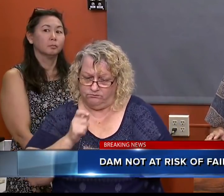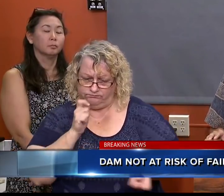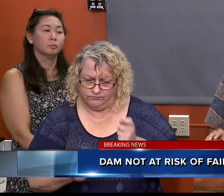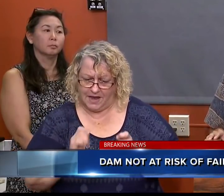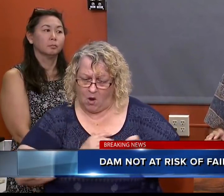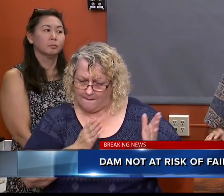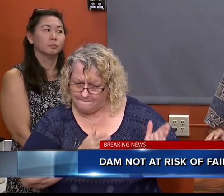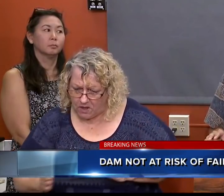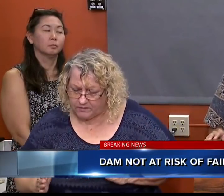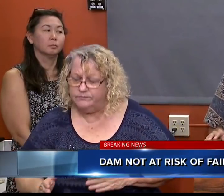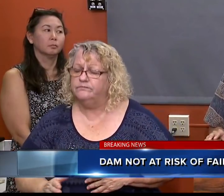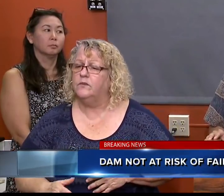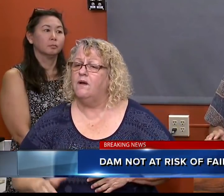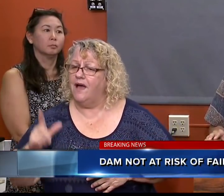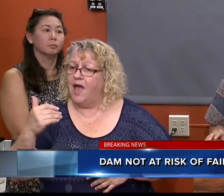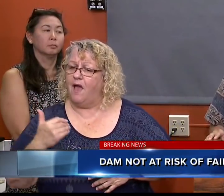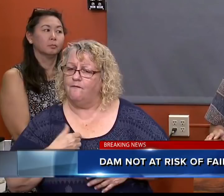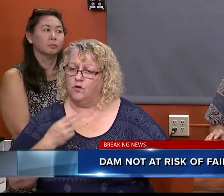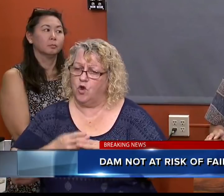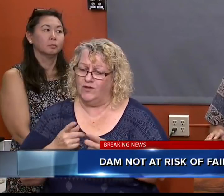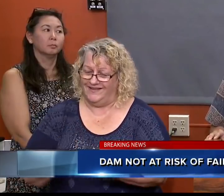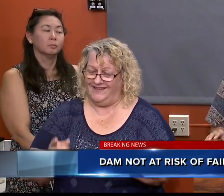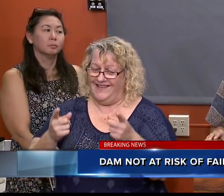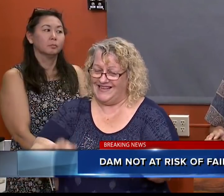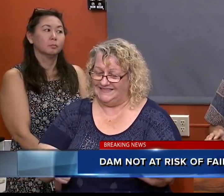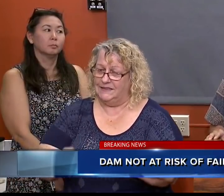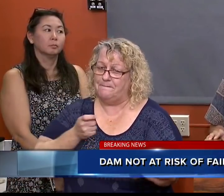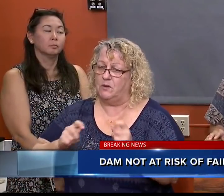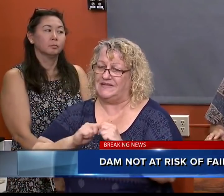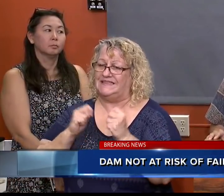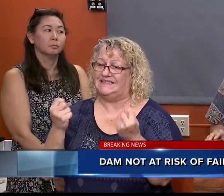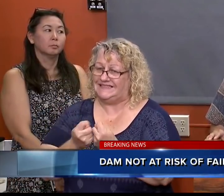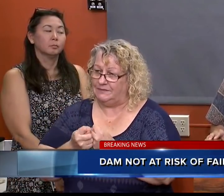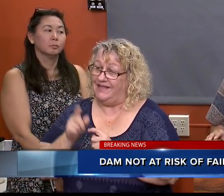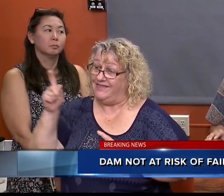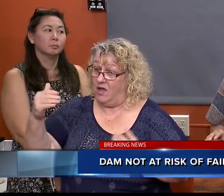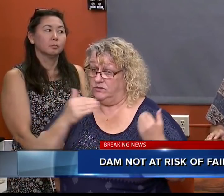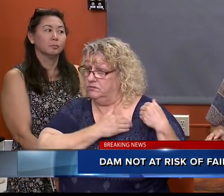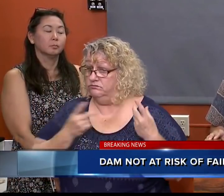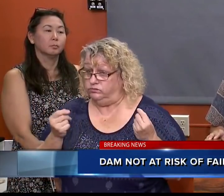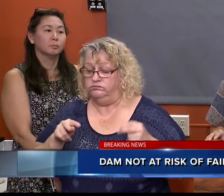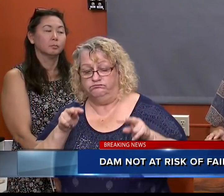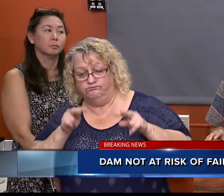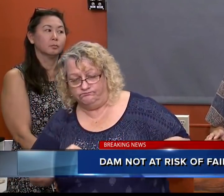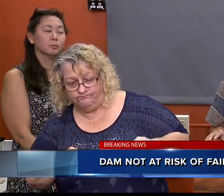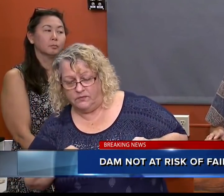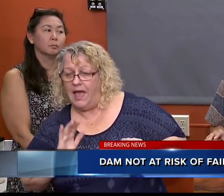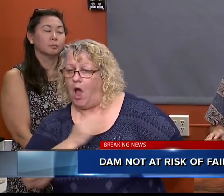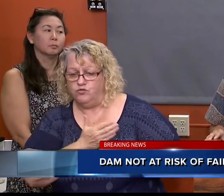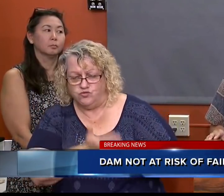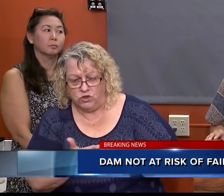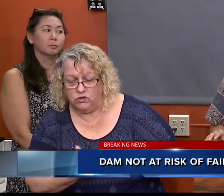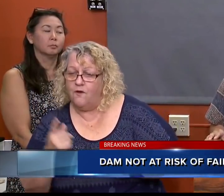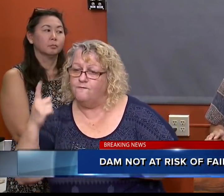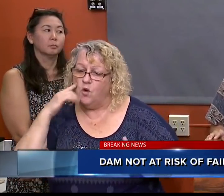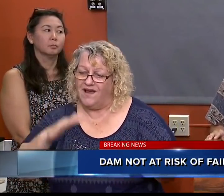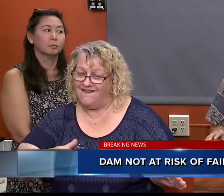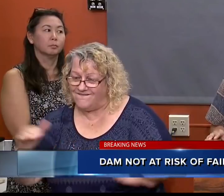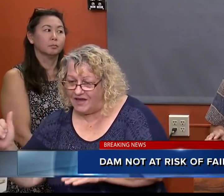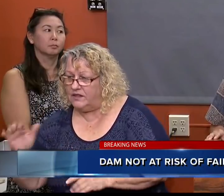OUT OF AN ABUNDANCE OF CAUTION, WE REFINED OUR PLANS THIS MORNING, WE HAVE AN INCIDENT MANAGEMENT TEAM ACTIVATED TO LOOK AT SPECIFIC